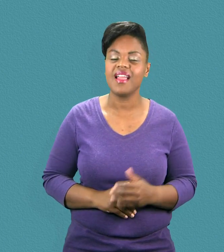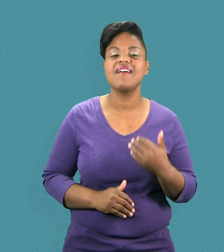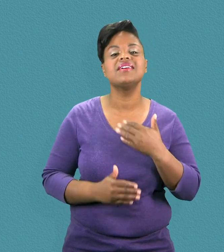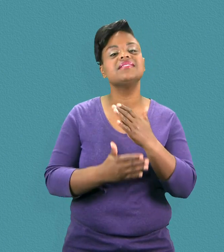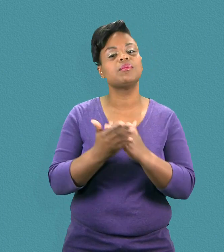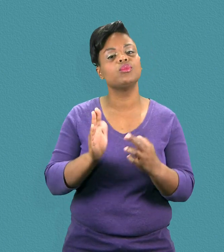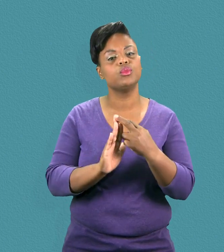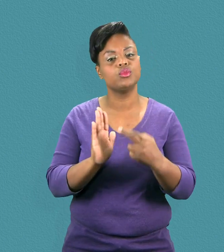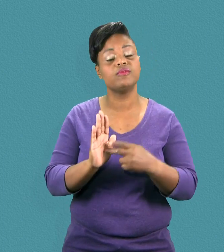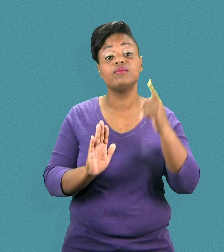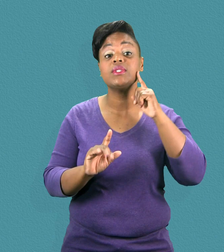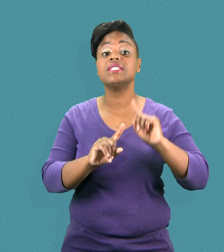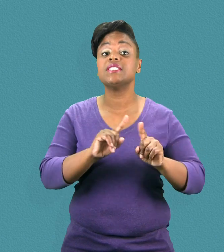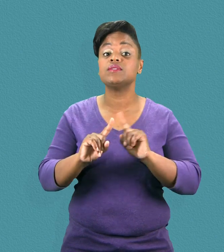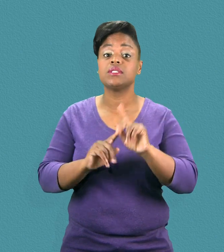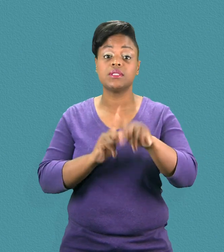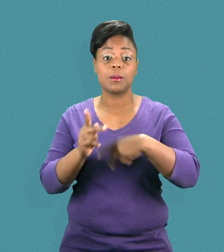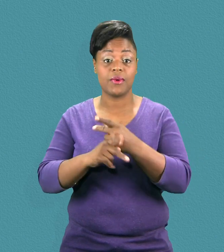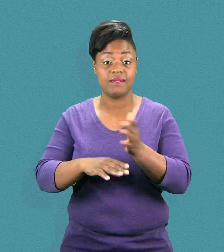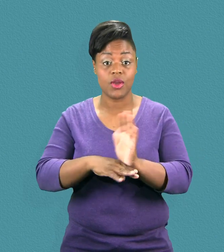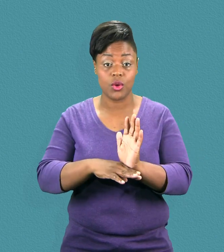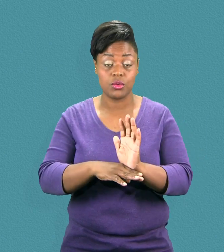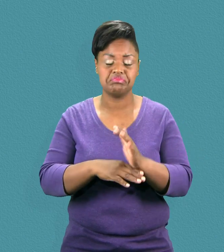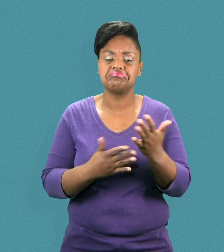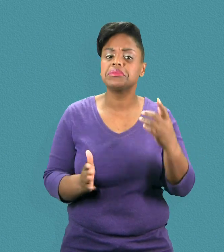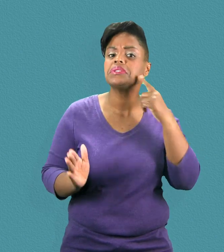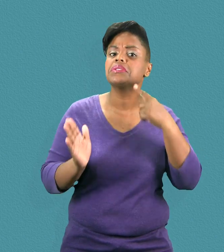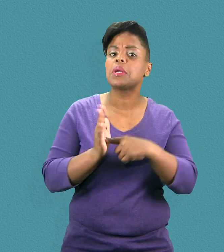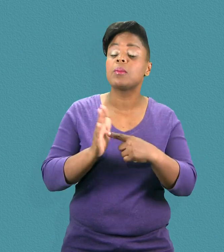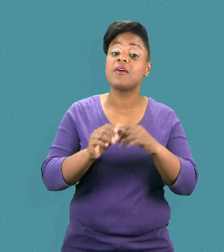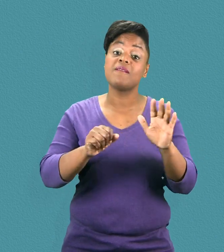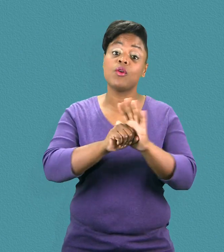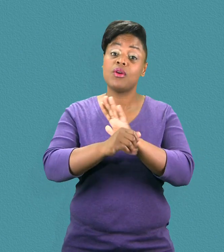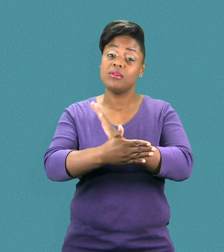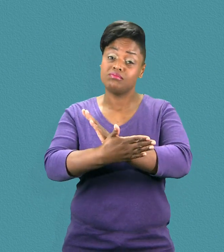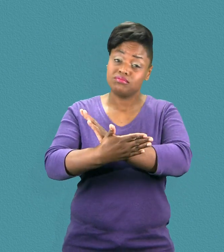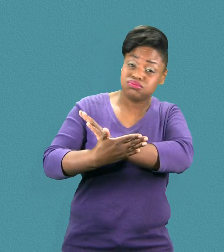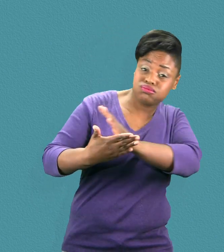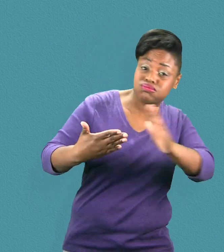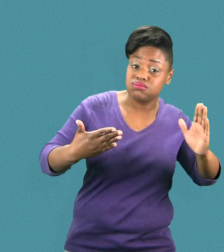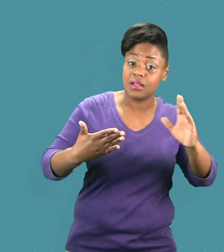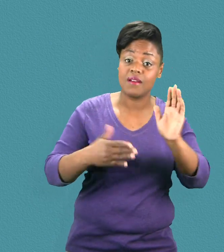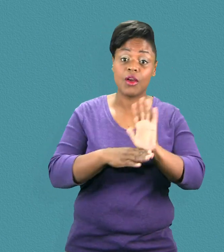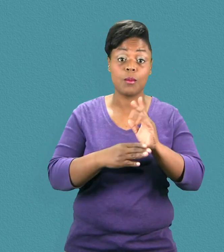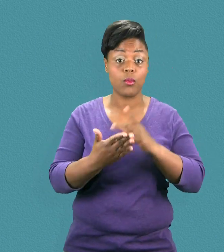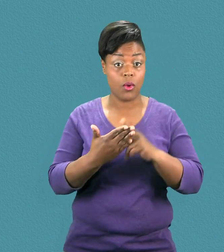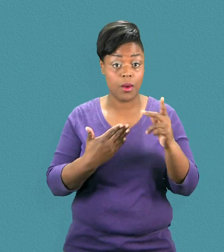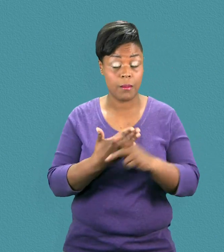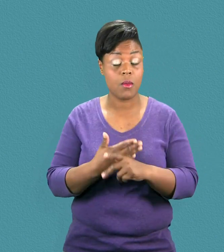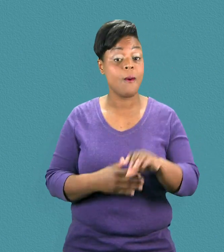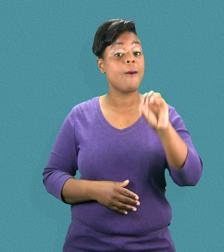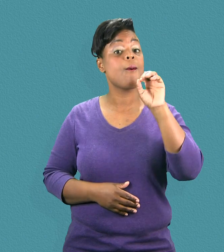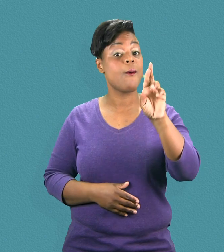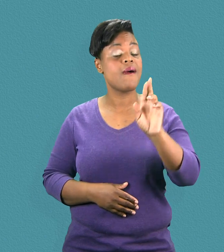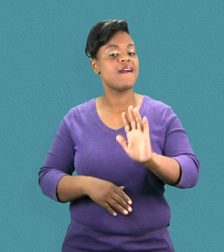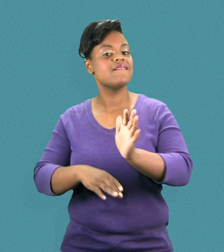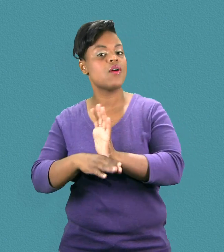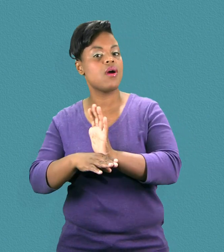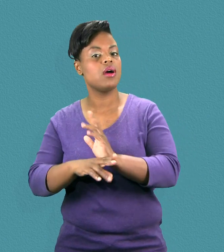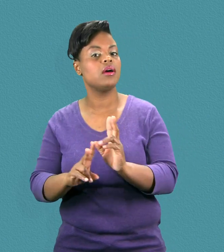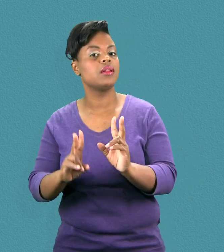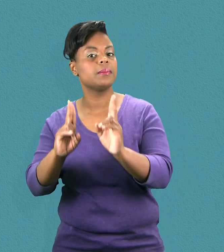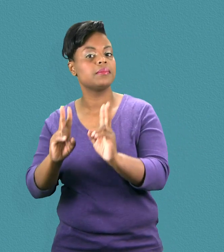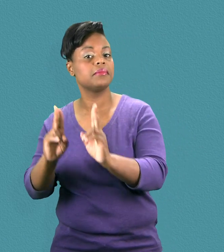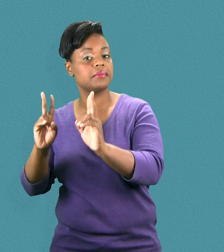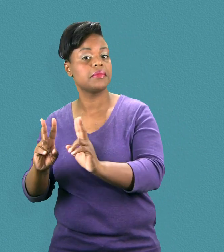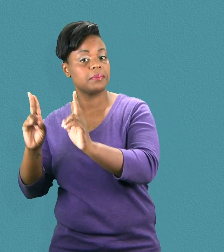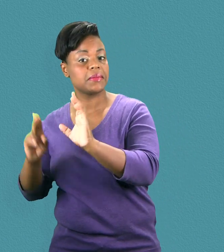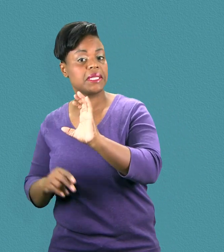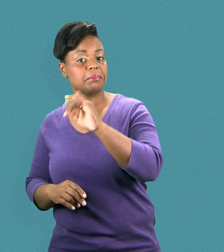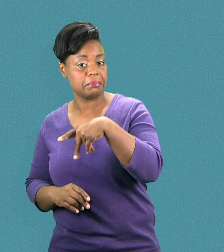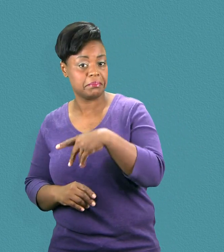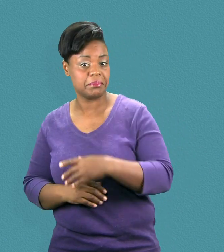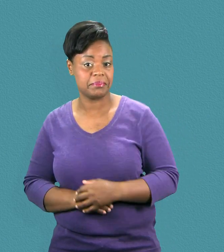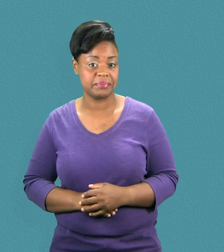Different rules apply to “full-length” video programs and “video clips.”